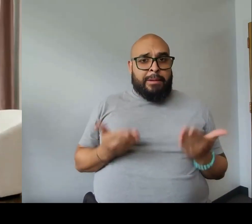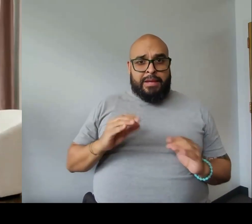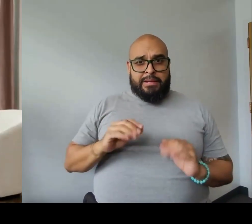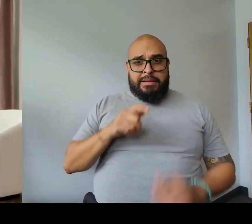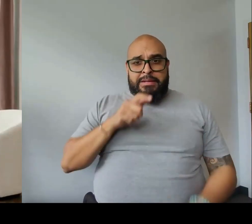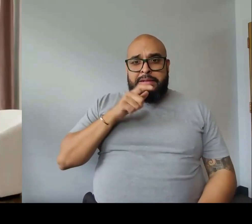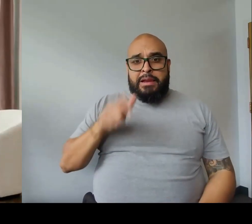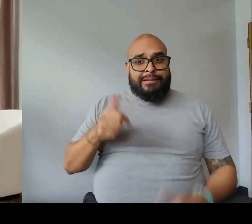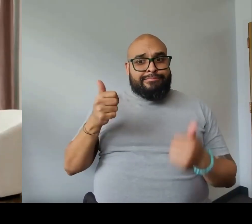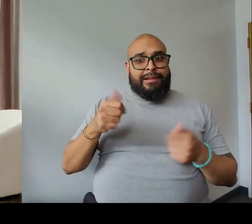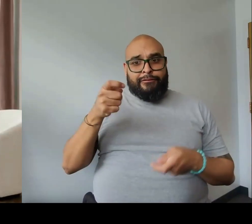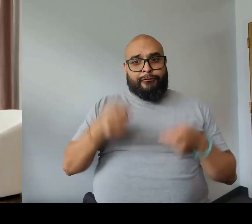accommodation at all.